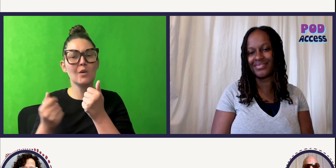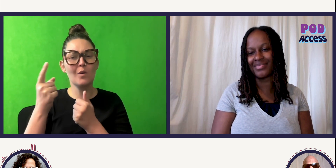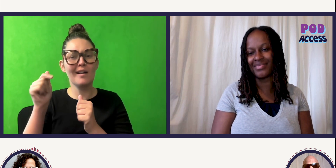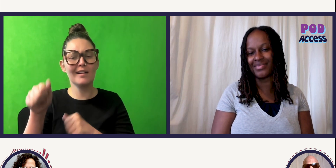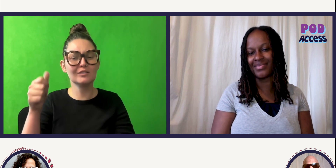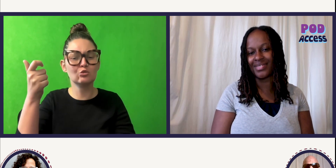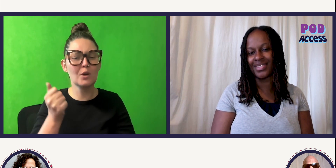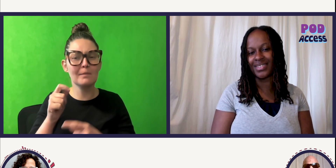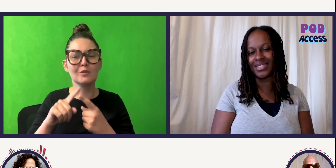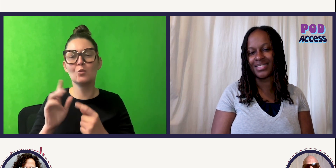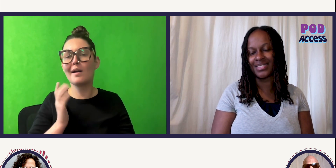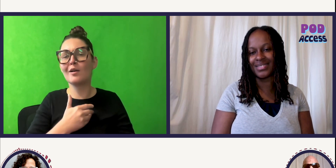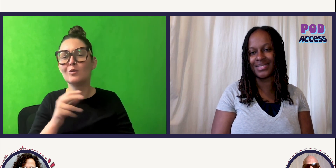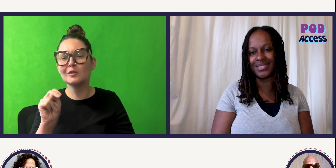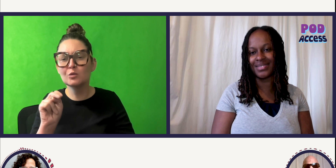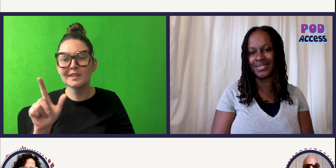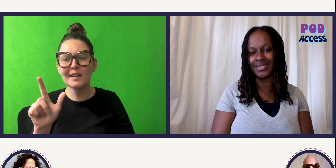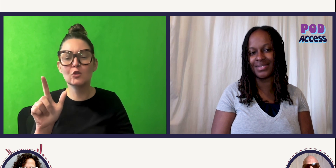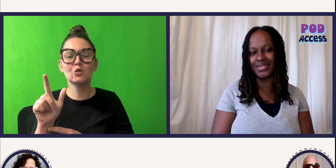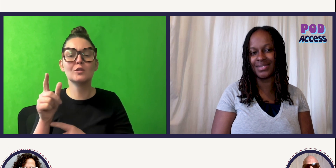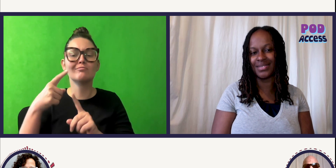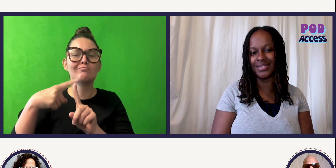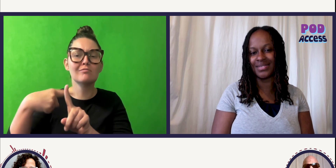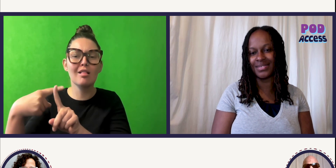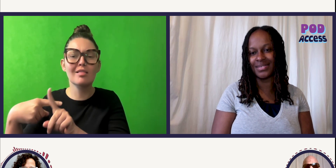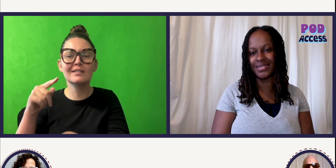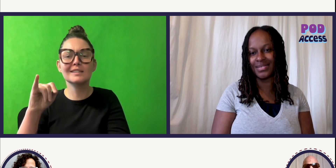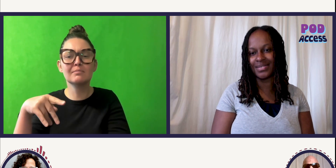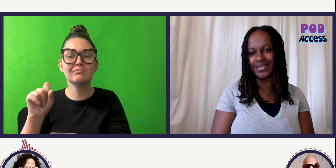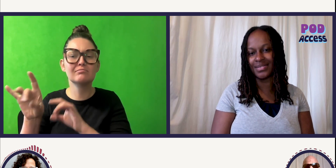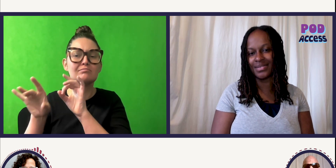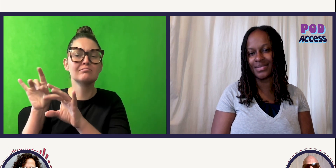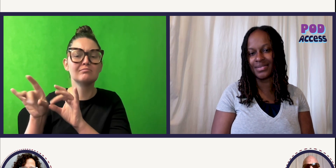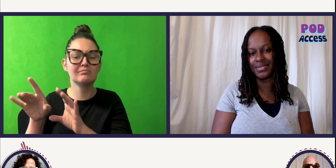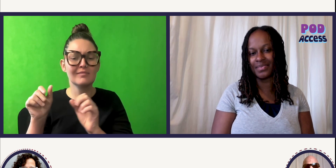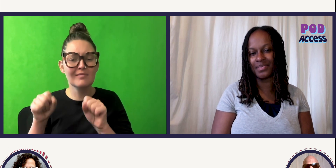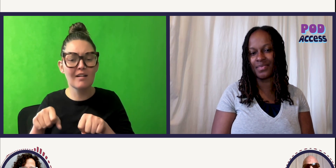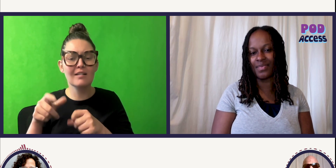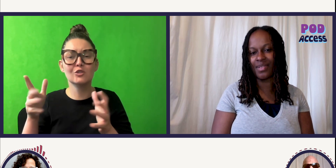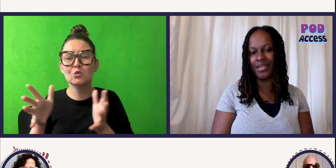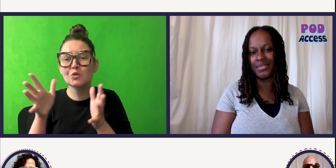Everyone can subscribe to our newsletter to get monthly tips, encouragement, maybe even some prompts to help ignite